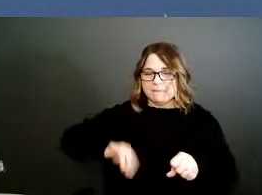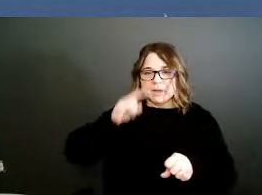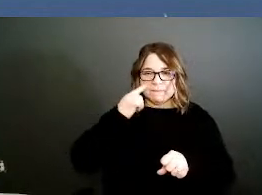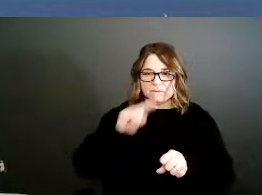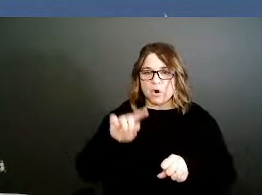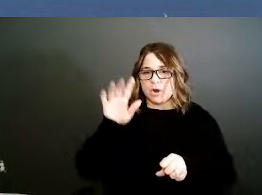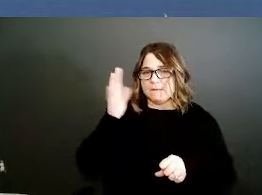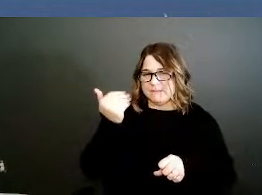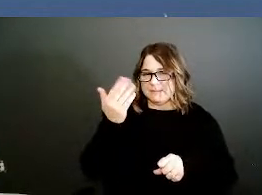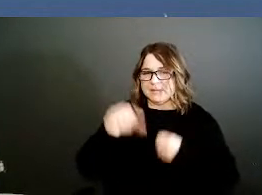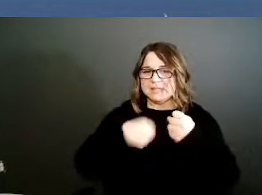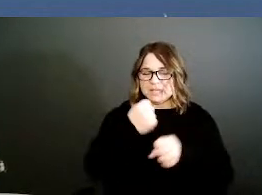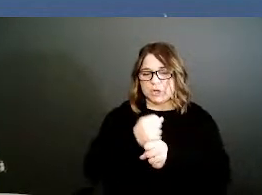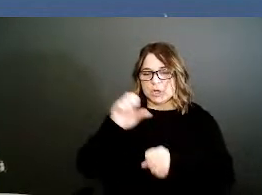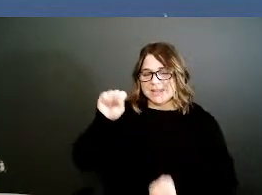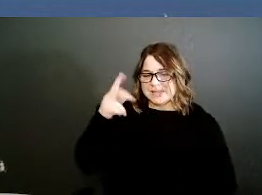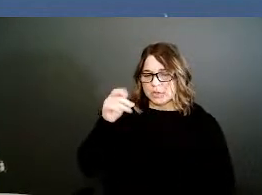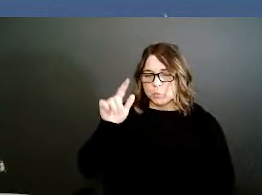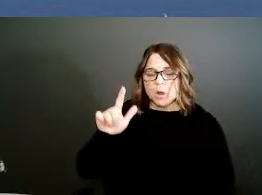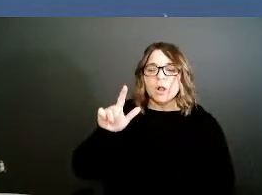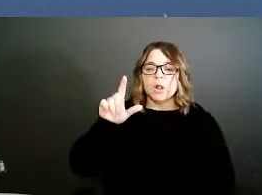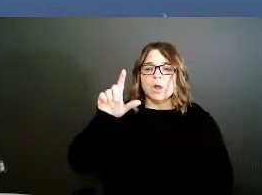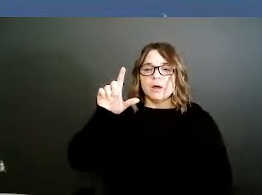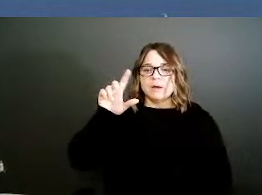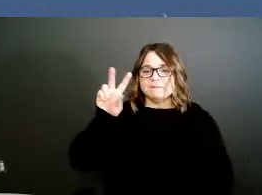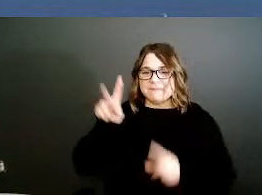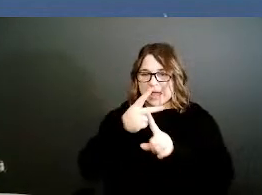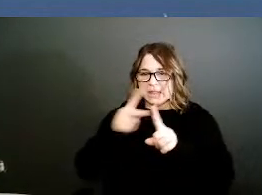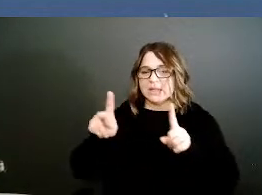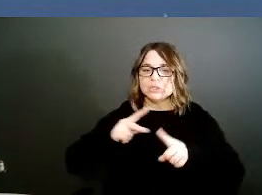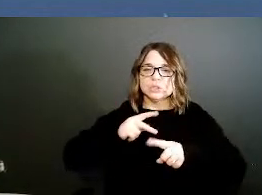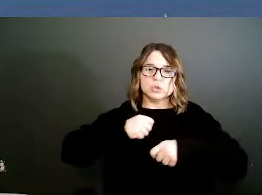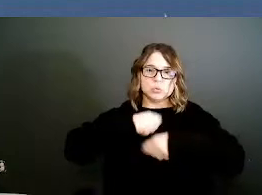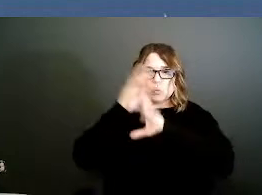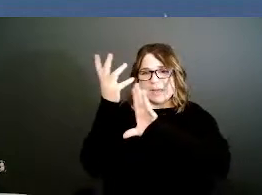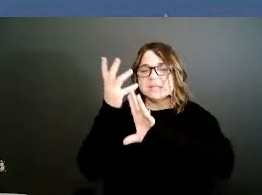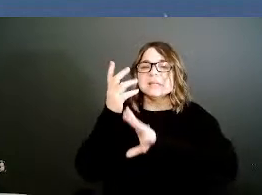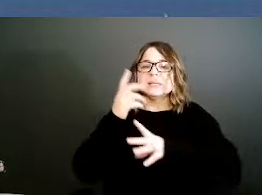THE ASYLUM SEEKERS WHO HAVE EXPERIENCED TORE YOU ARE AT FUND-RAISING